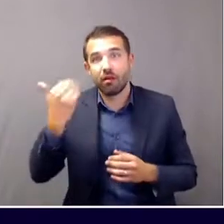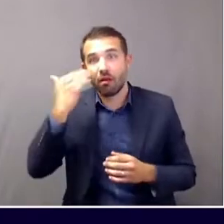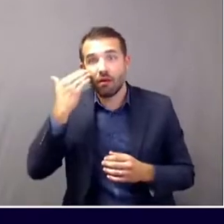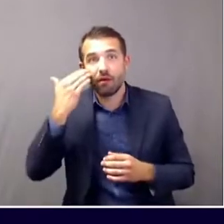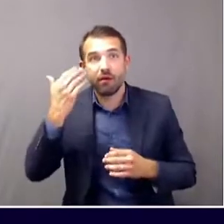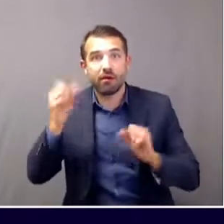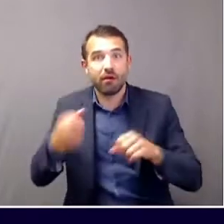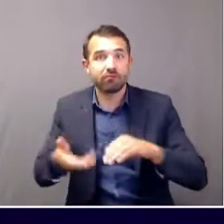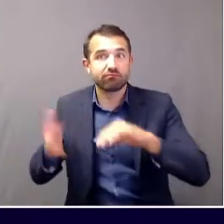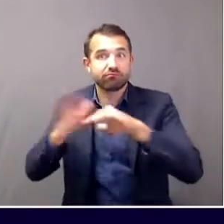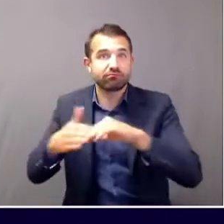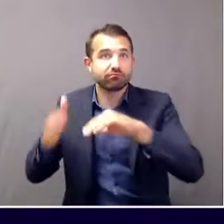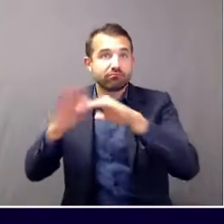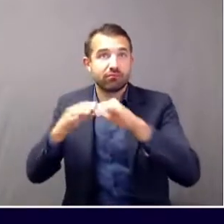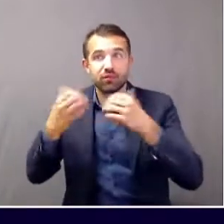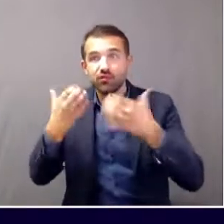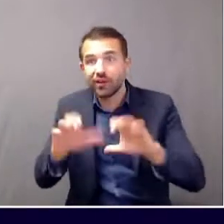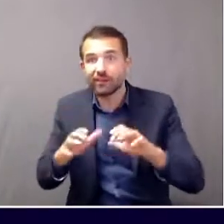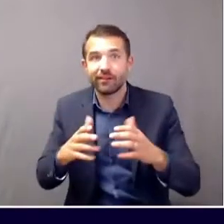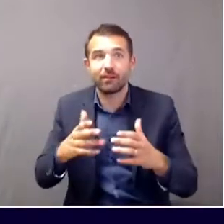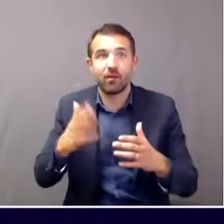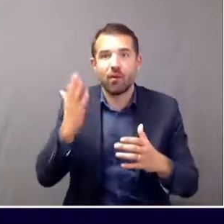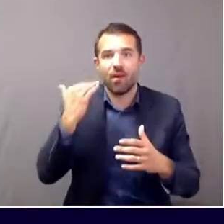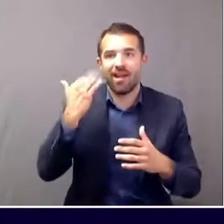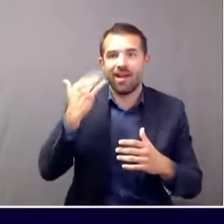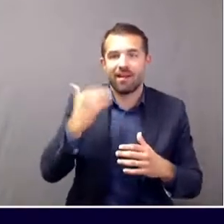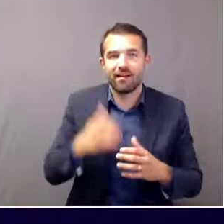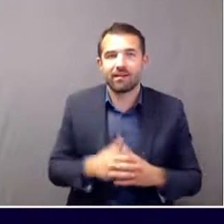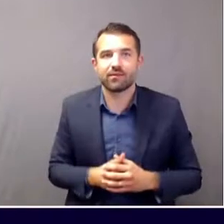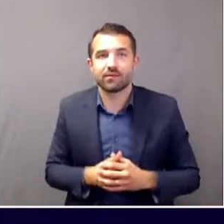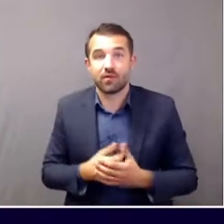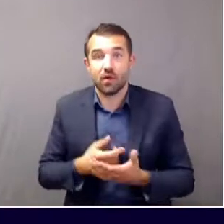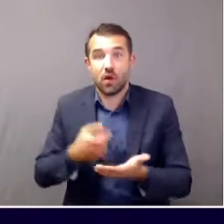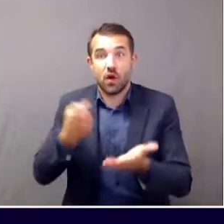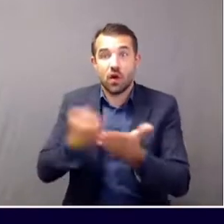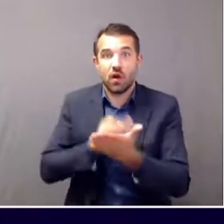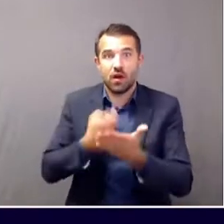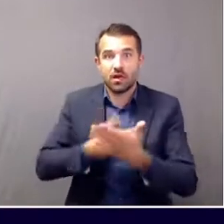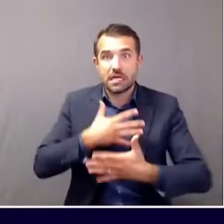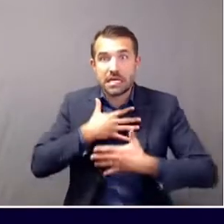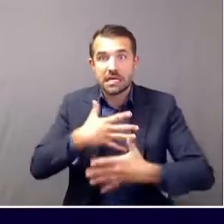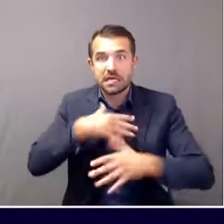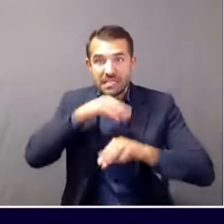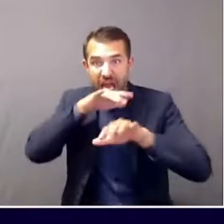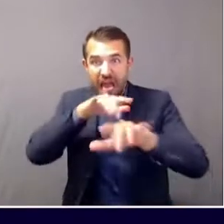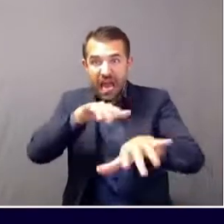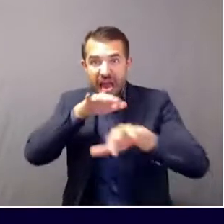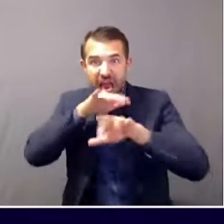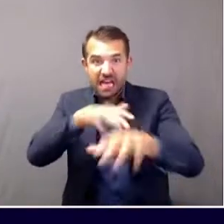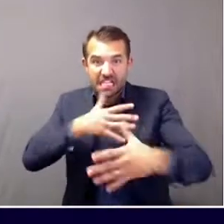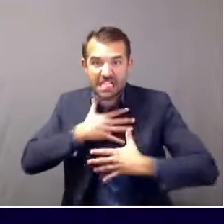exercising reading really have a